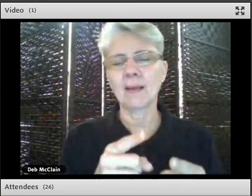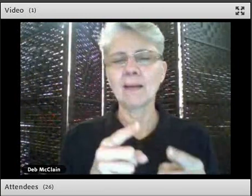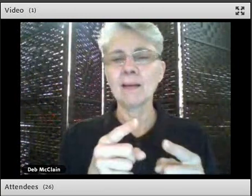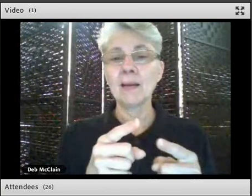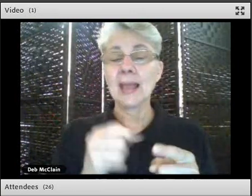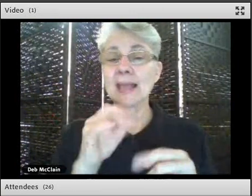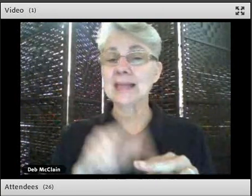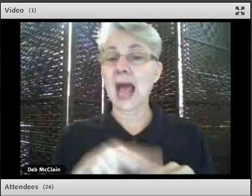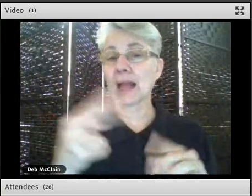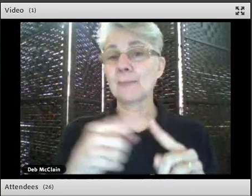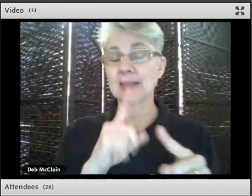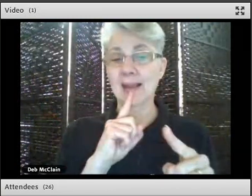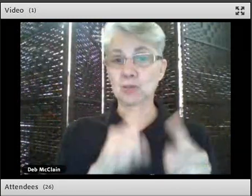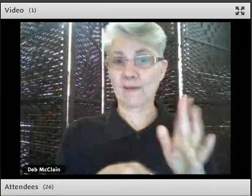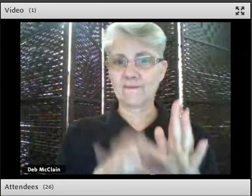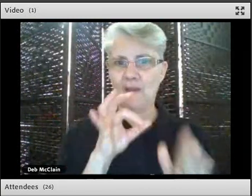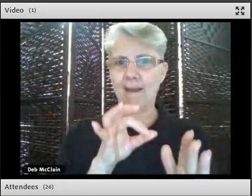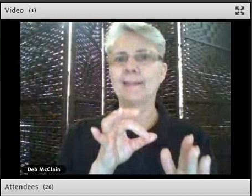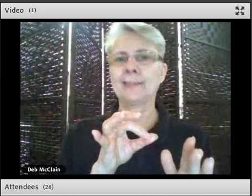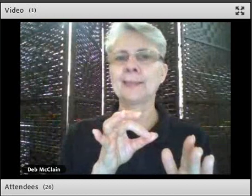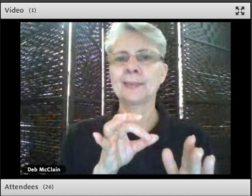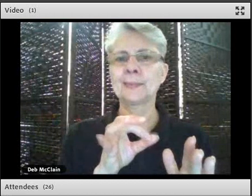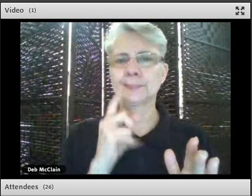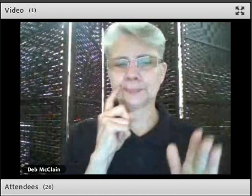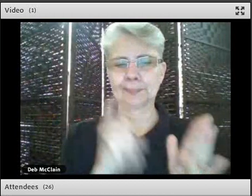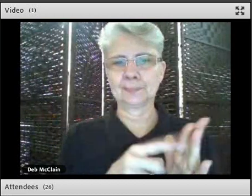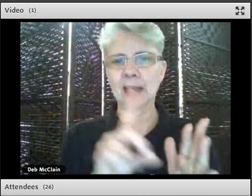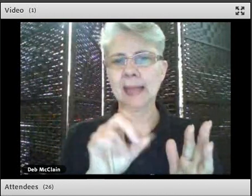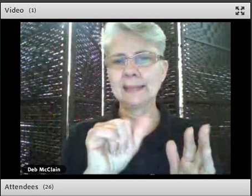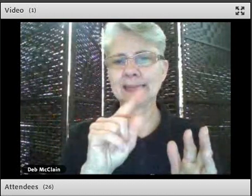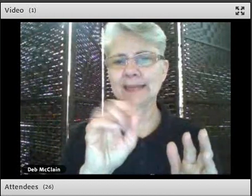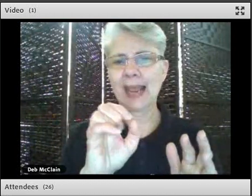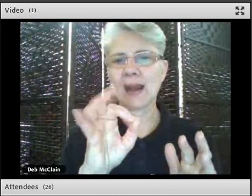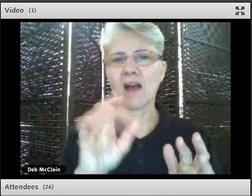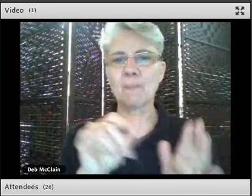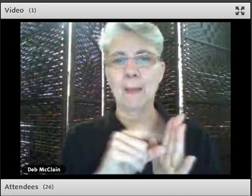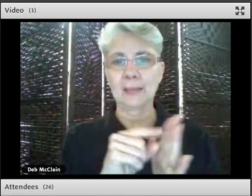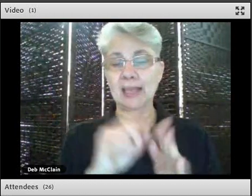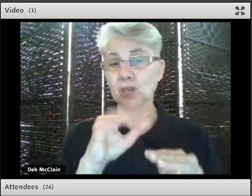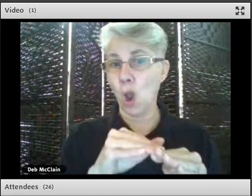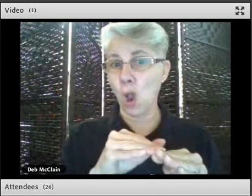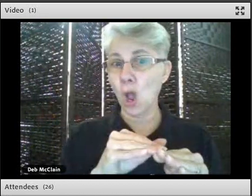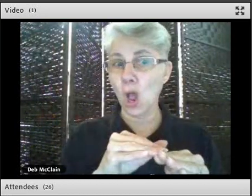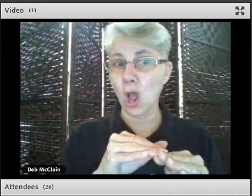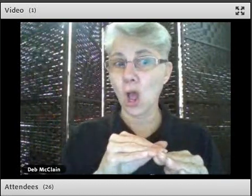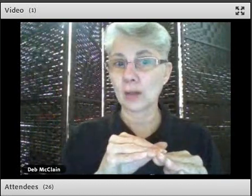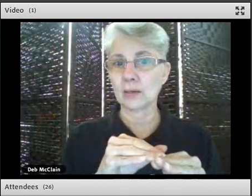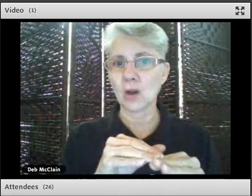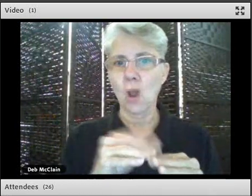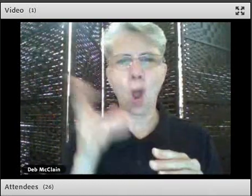on audio material and audio resources. So, what we see here on both the disc